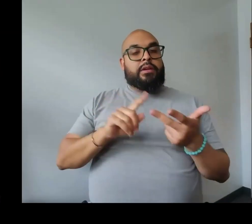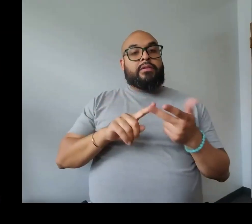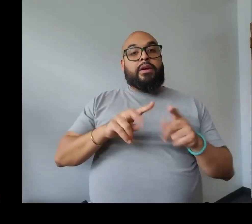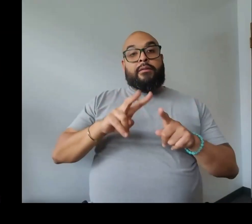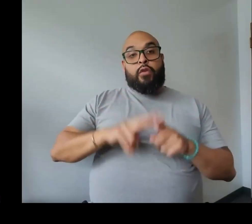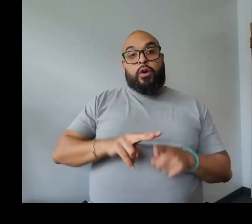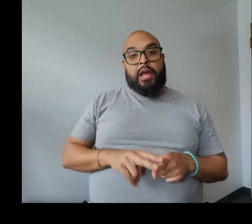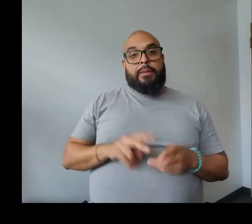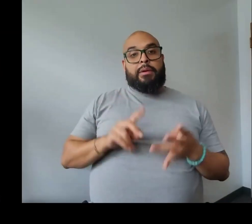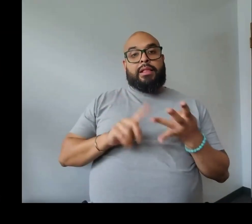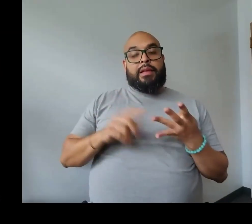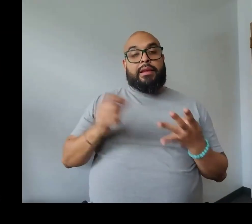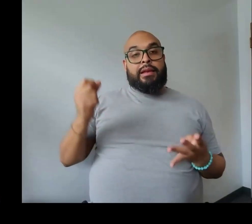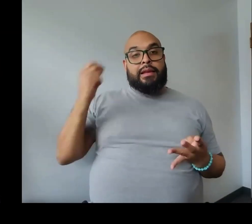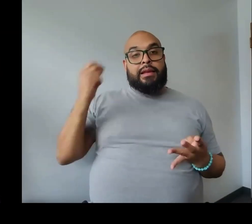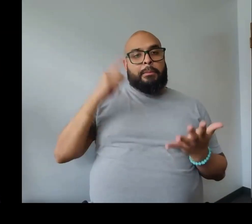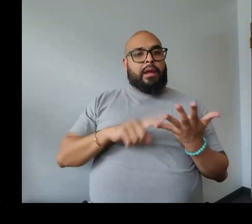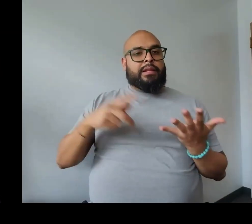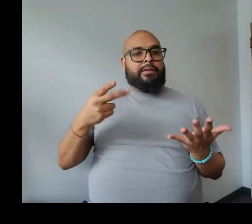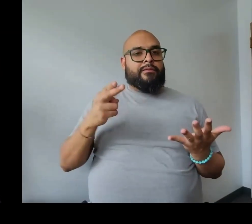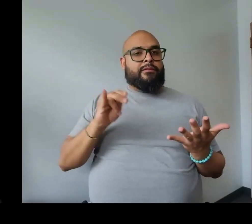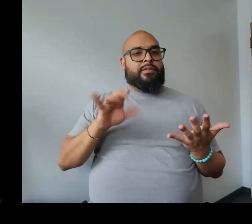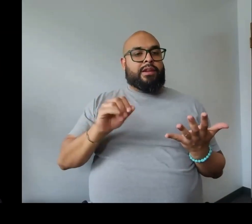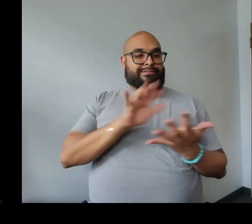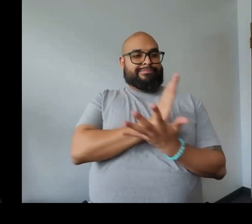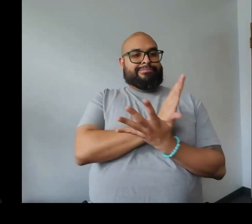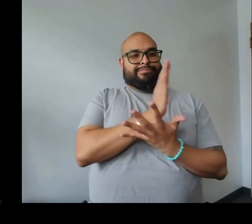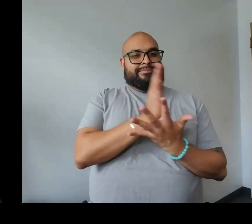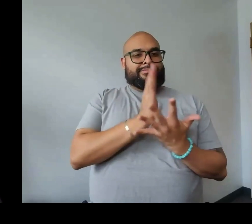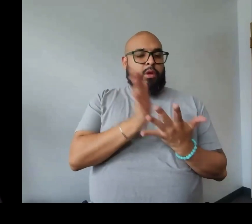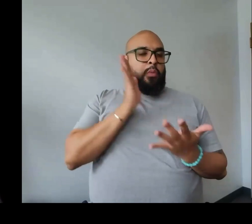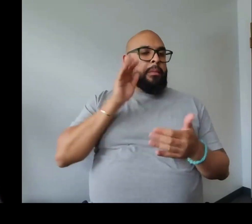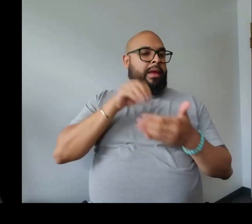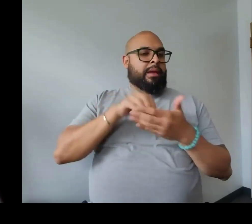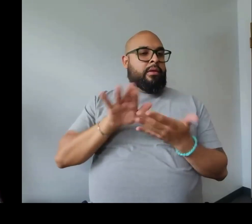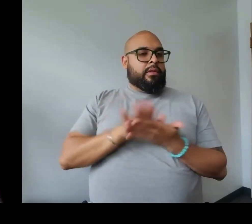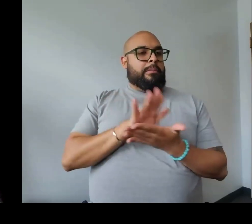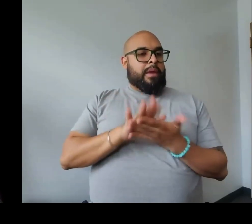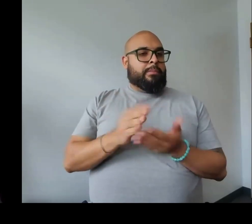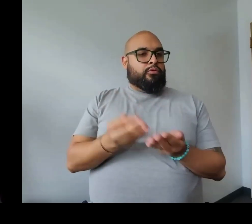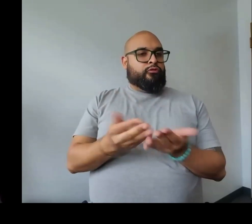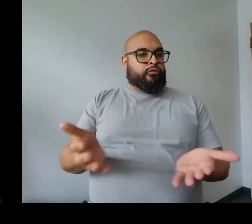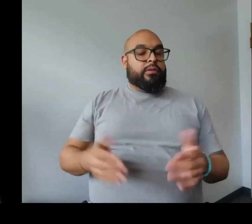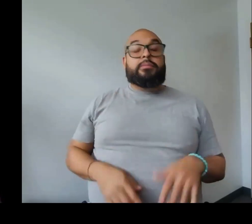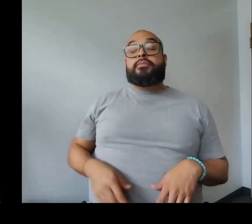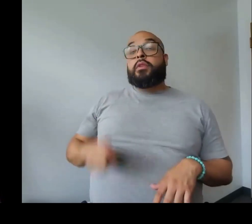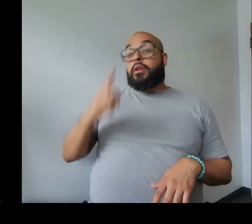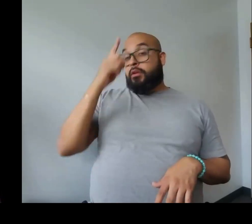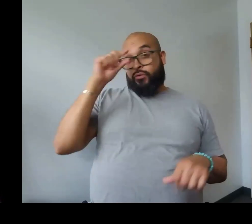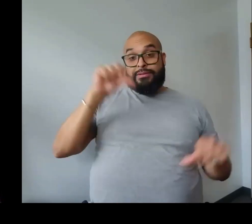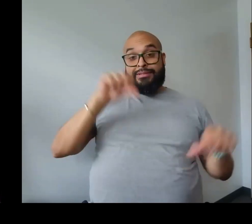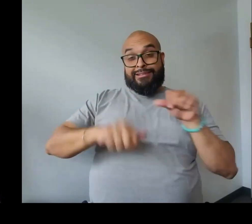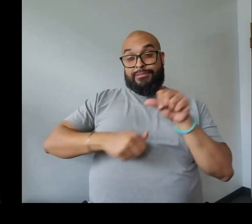And those areas will be in the notes that you receive. Also, just that term science of reading has come about over the last few years.